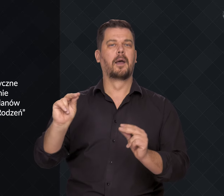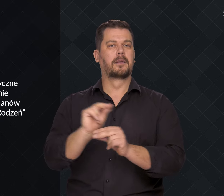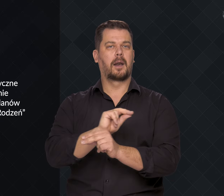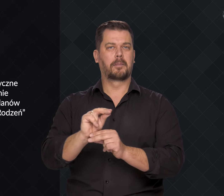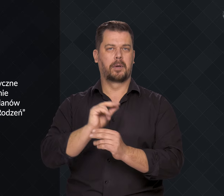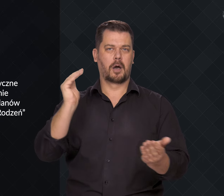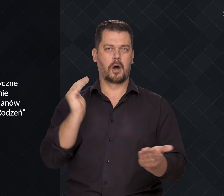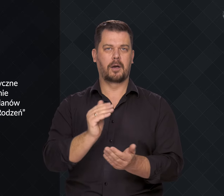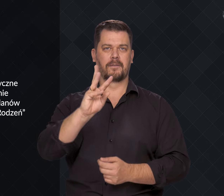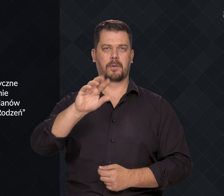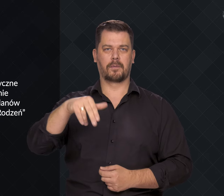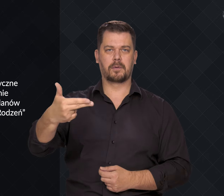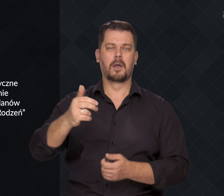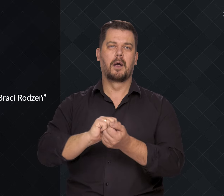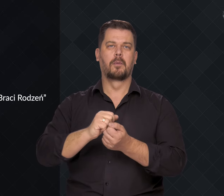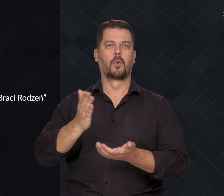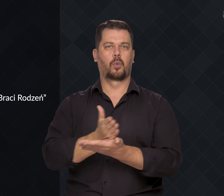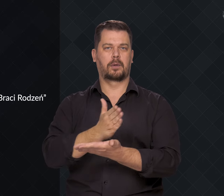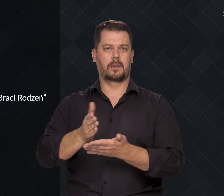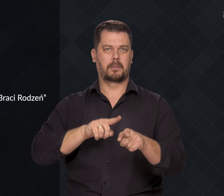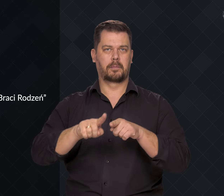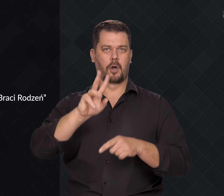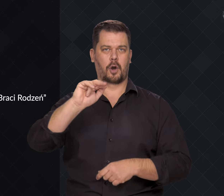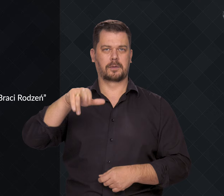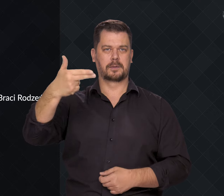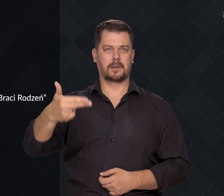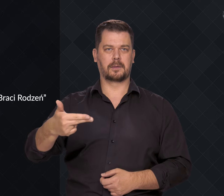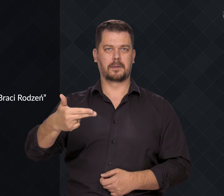"Terapeutyczne ograniczanie węglowodanów" ("Therapeutic Carbohydrate Restriction"), and "Kuchnia braci Rodzeń" ("The Rodzeń Brothers' Cooking").